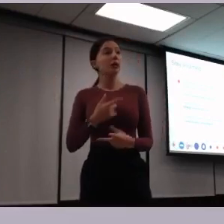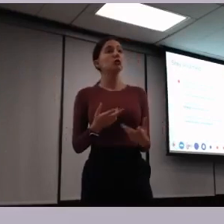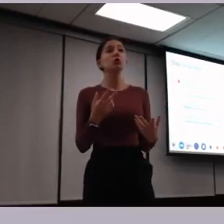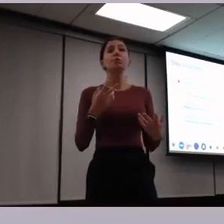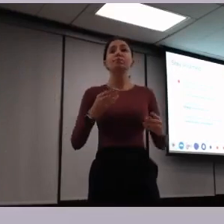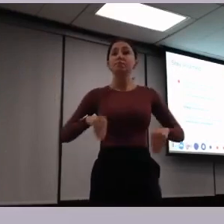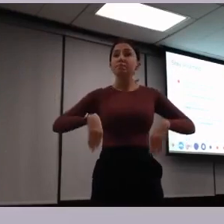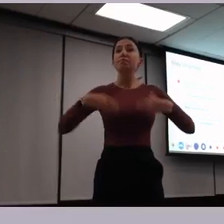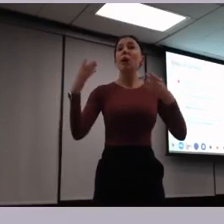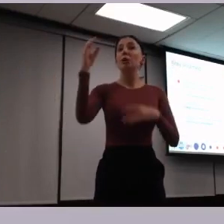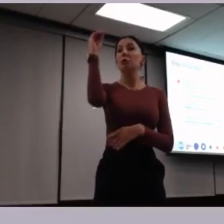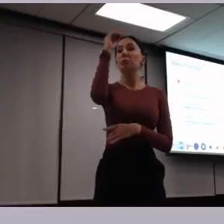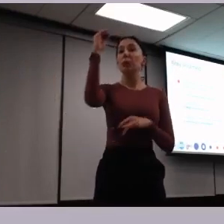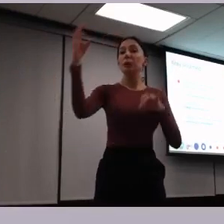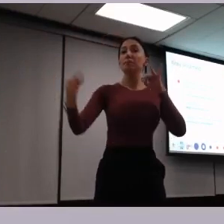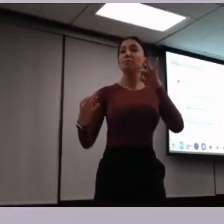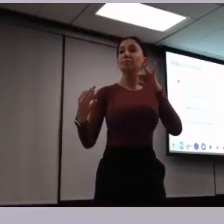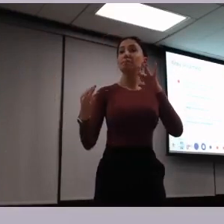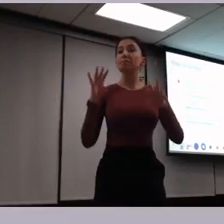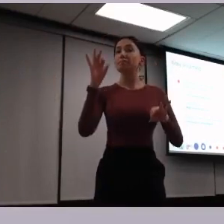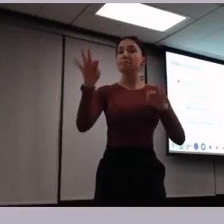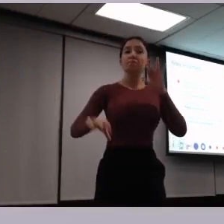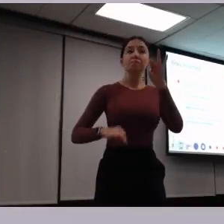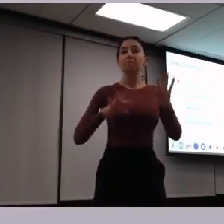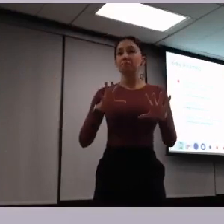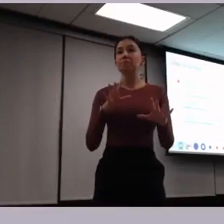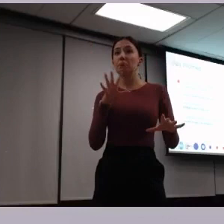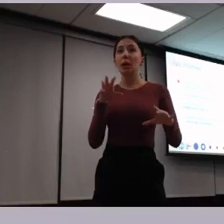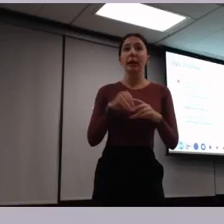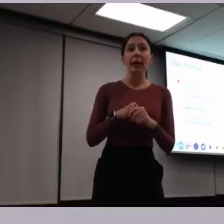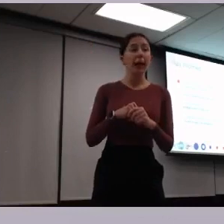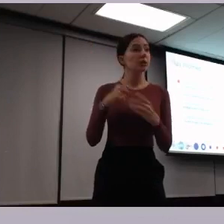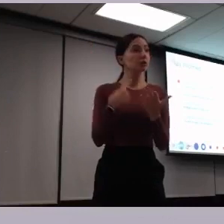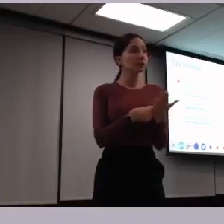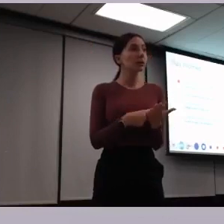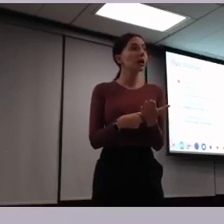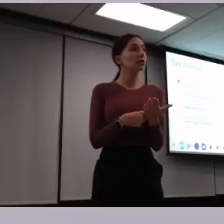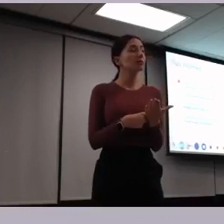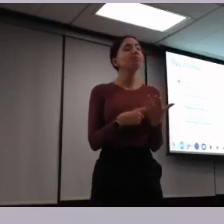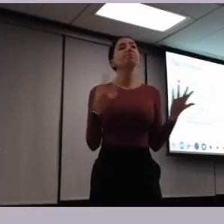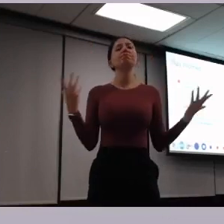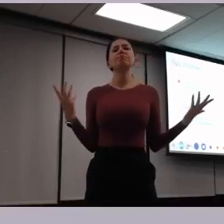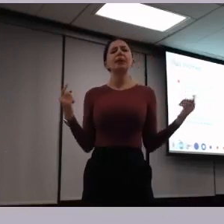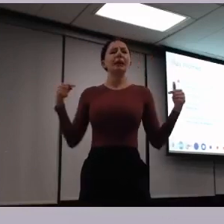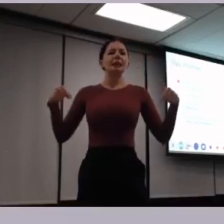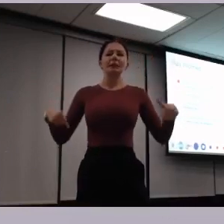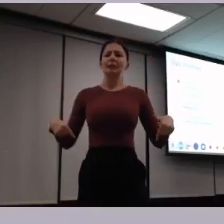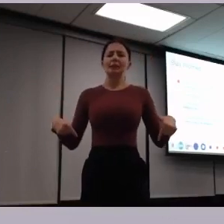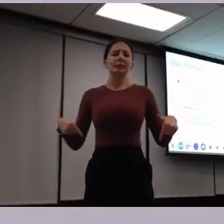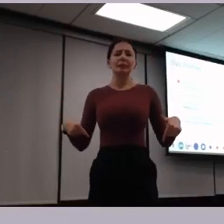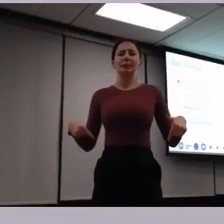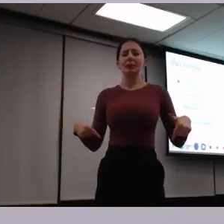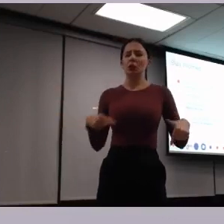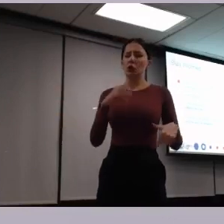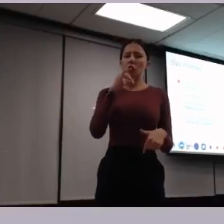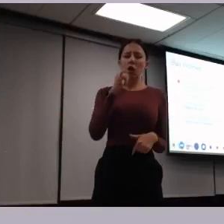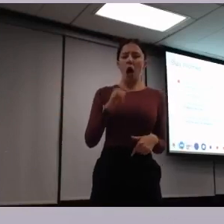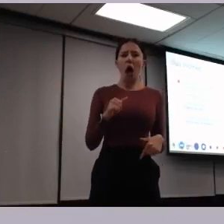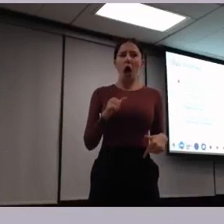The boards are all set up in the back. There's the plant on the wall over there. This is not our first and only we're not a one and done here.